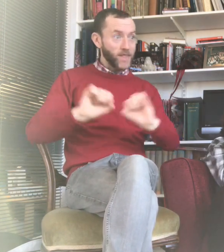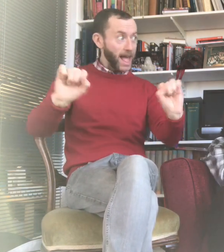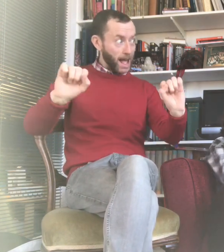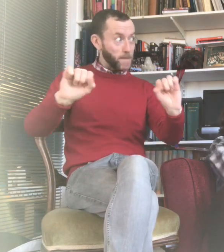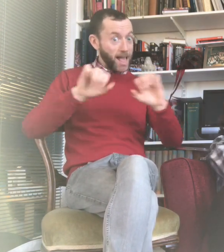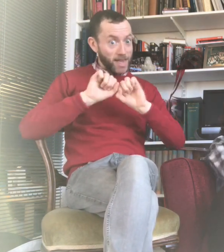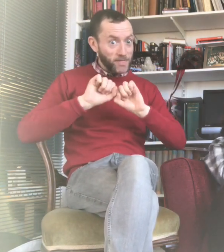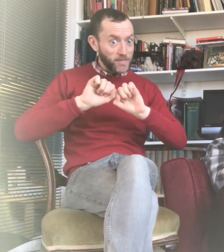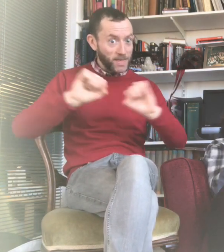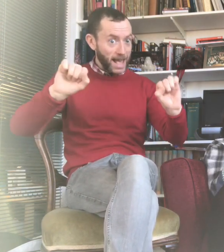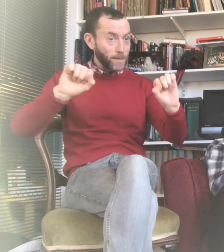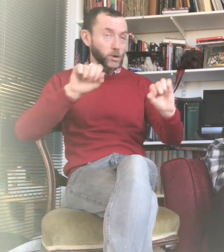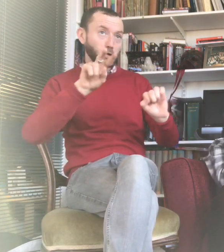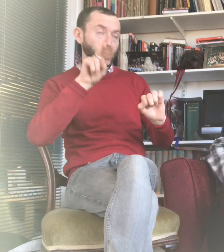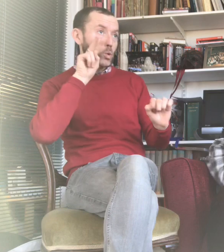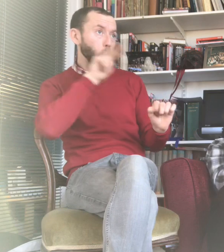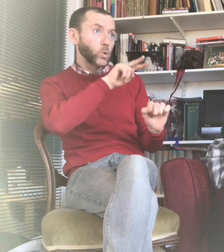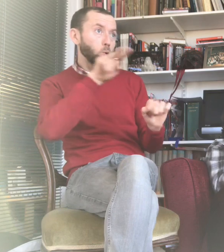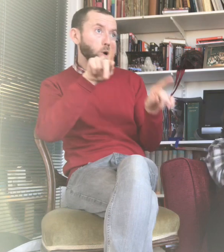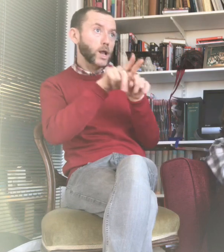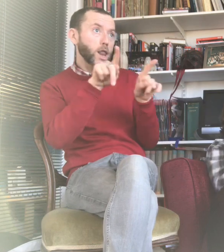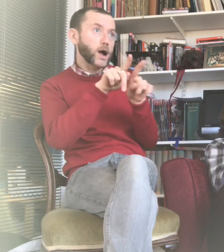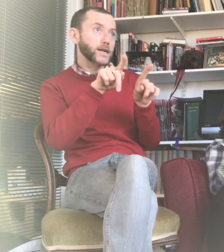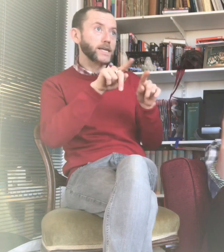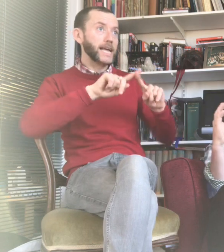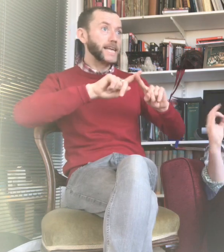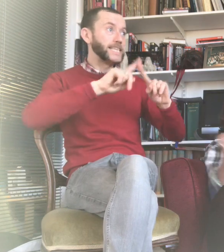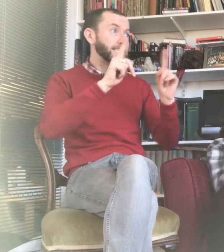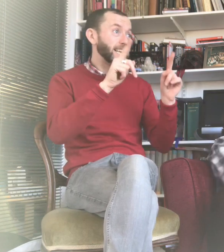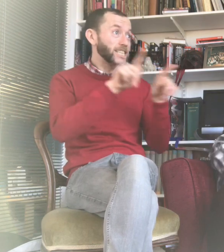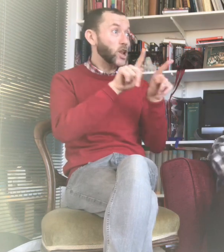them sort of almost like..like..these are different beads on the necklace and the